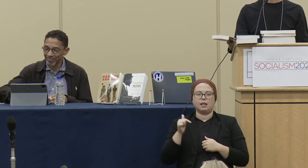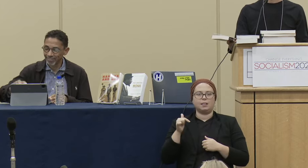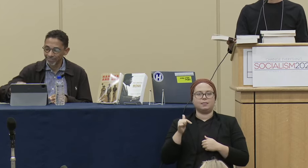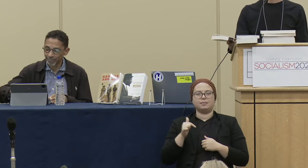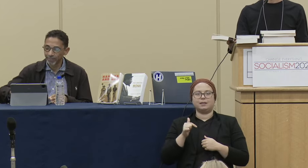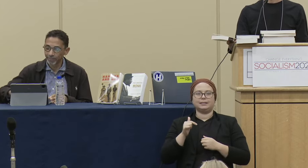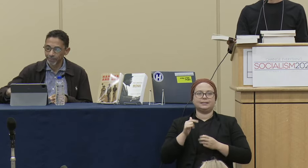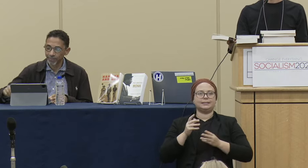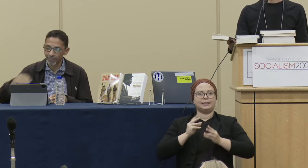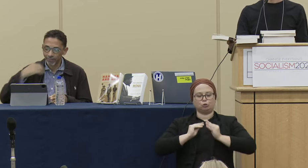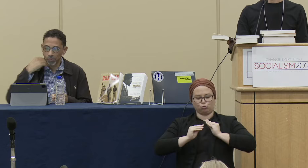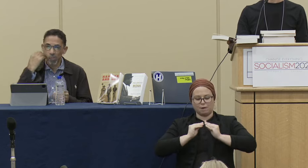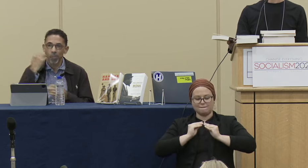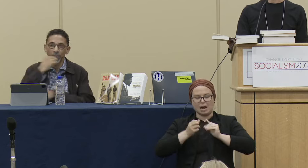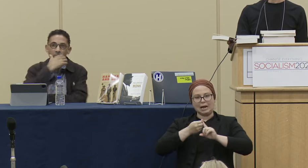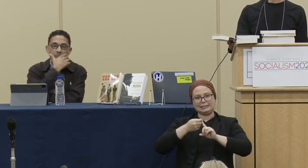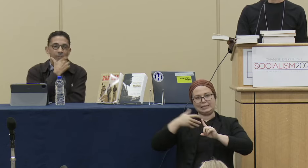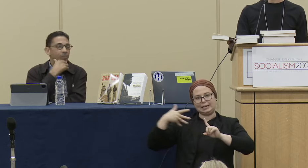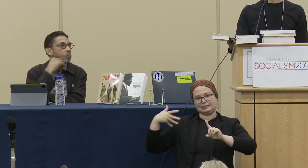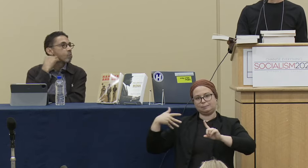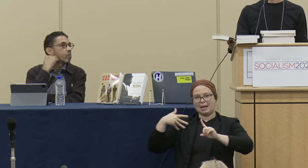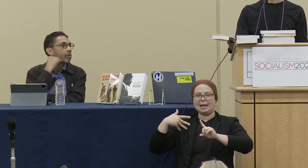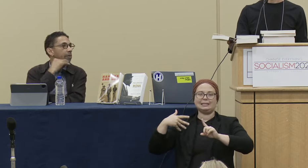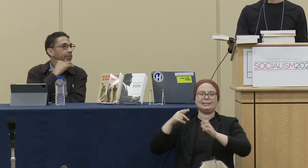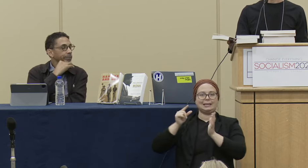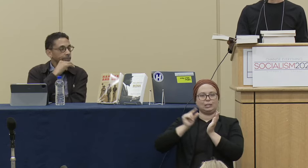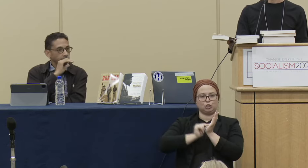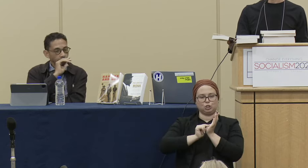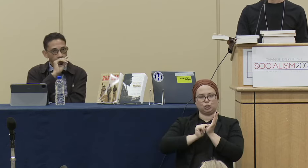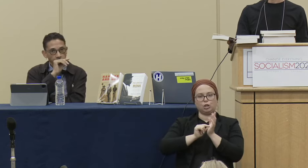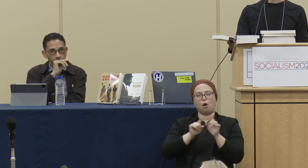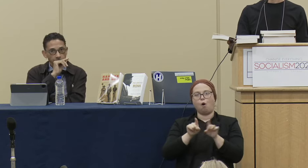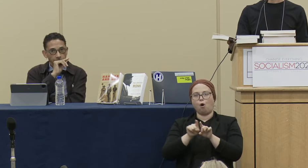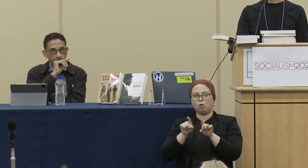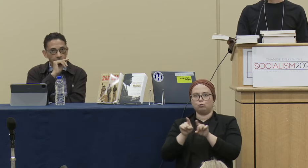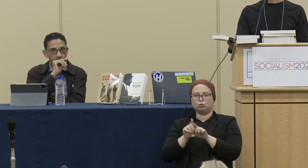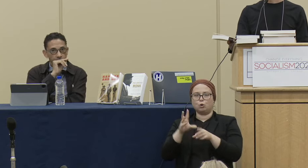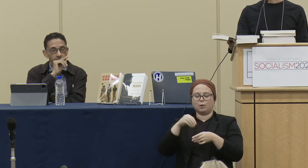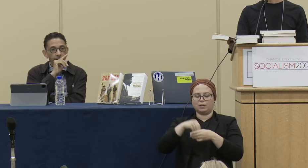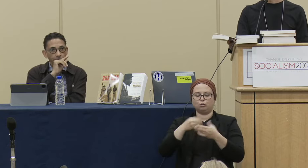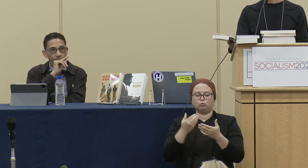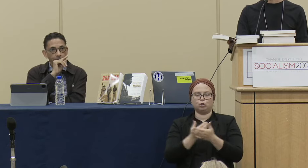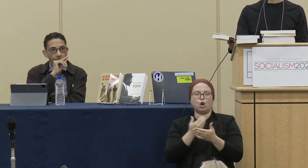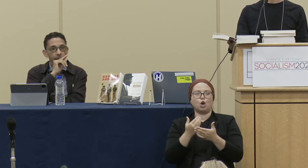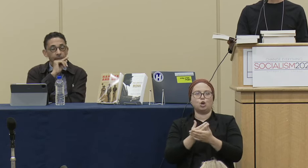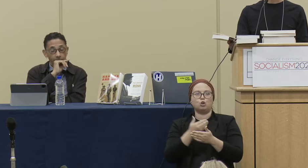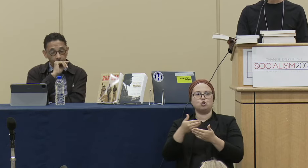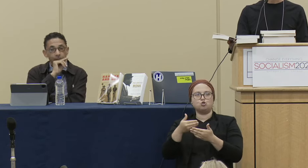Dreams," which I'm so excited about. This is a revised and expanded edition. It also includes a new forward by